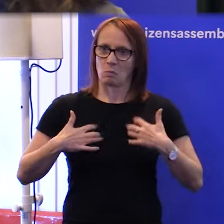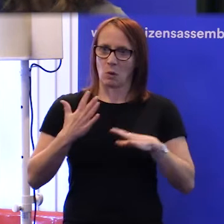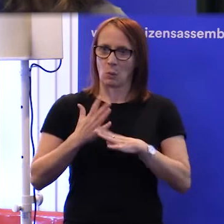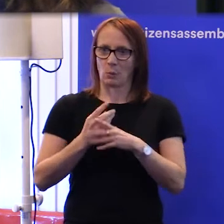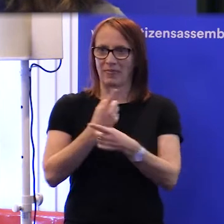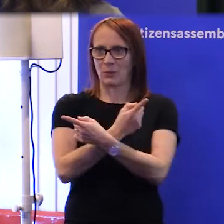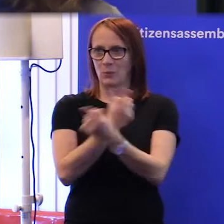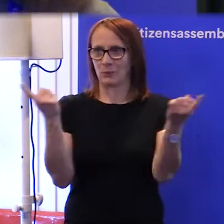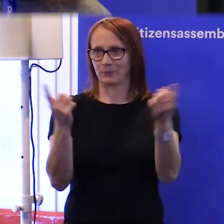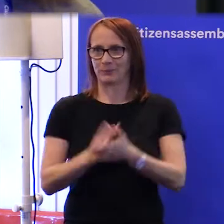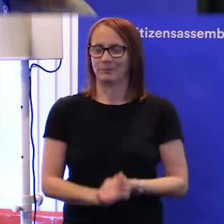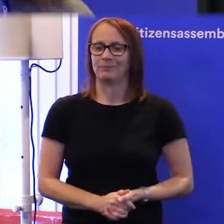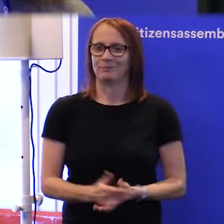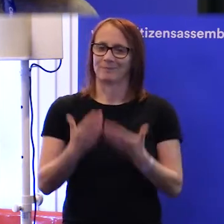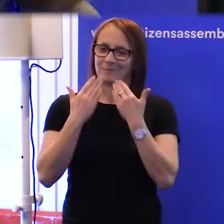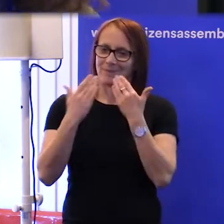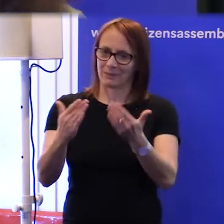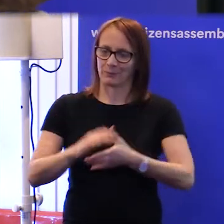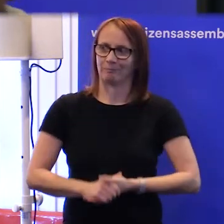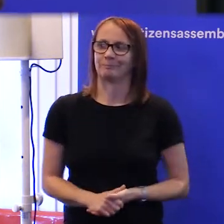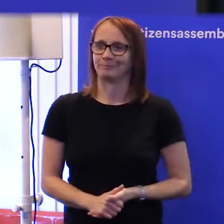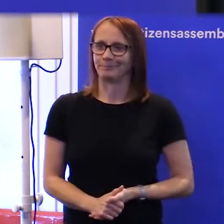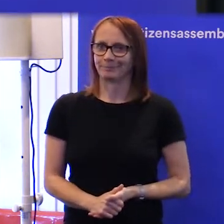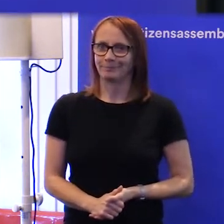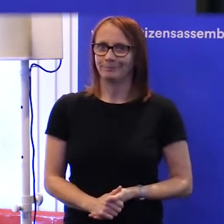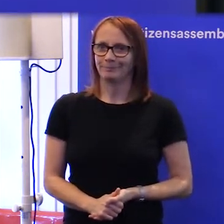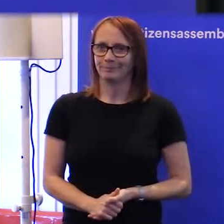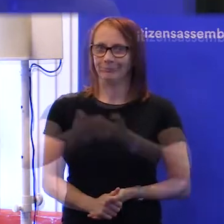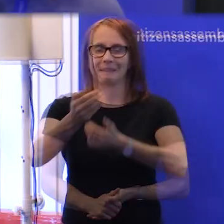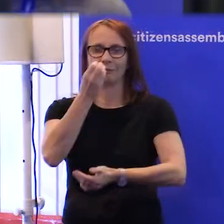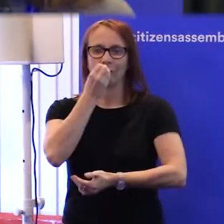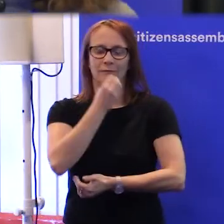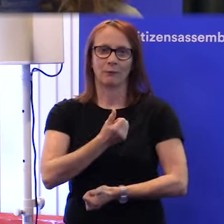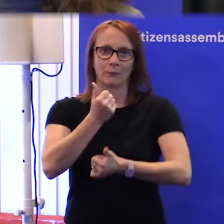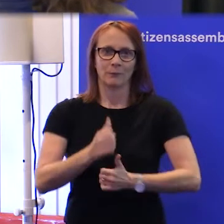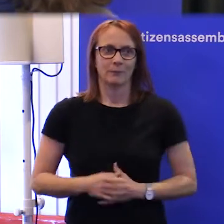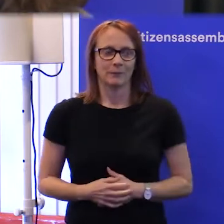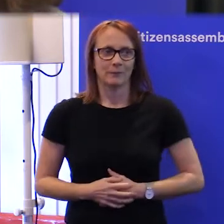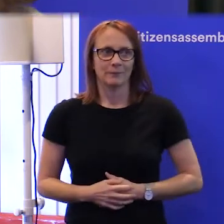to working with you across this weekend thank you okay so we've had some food